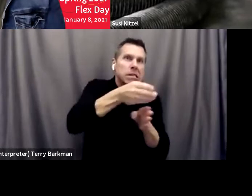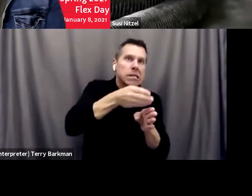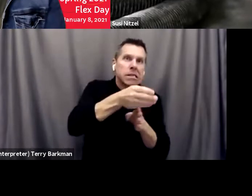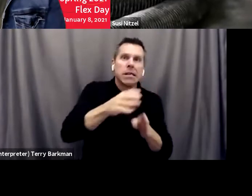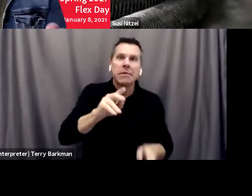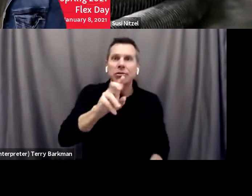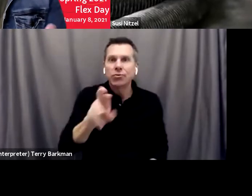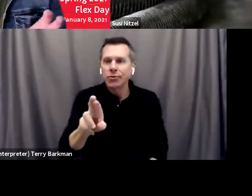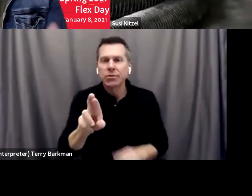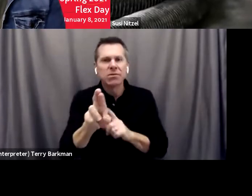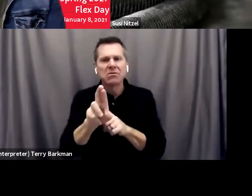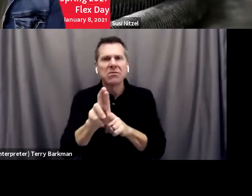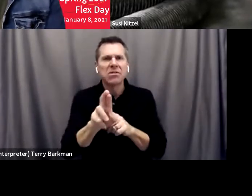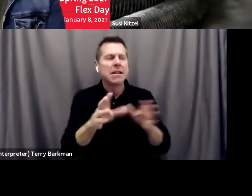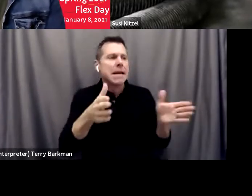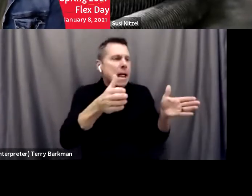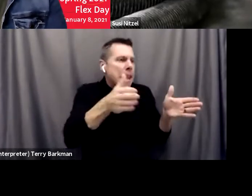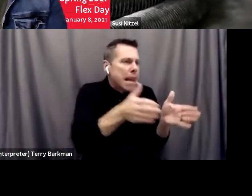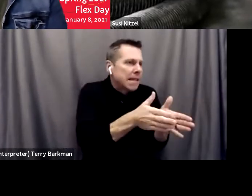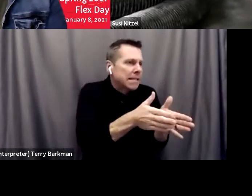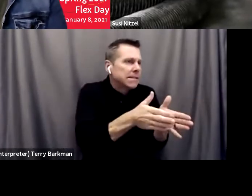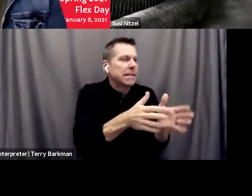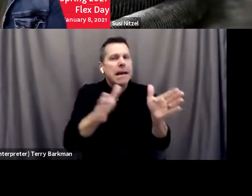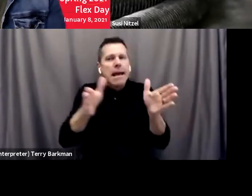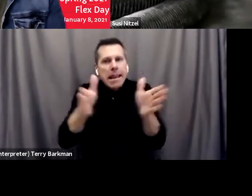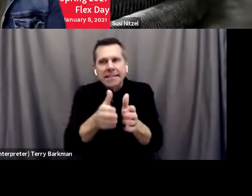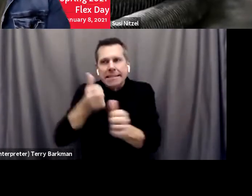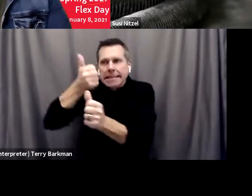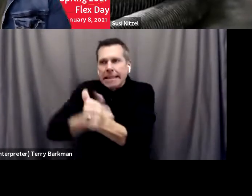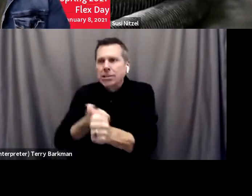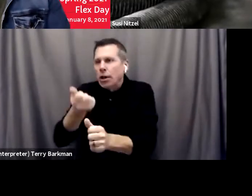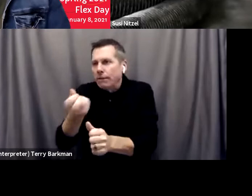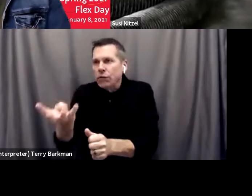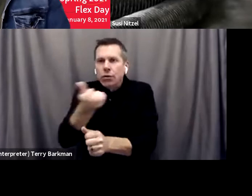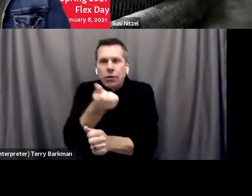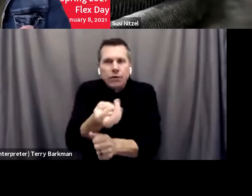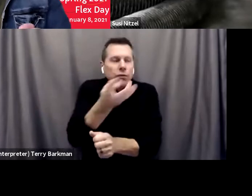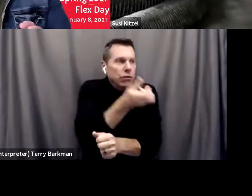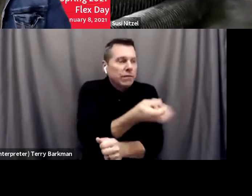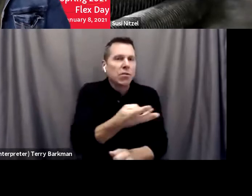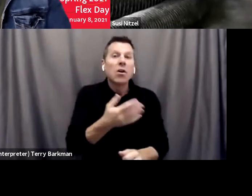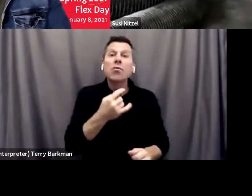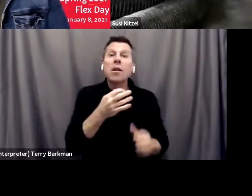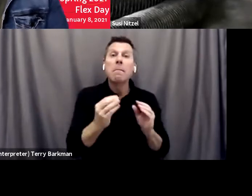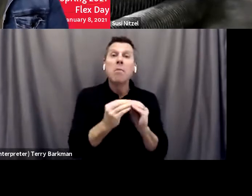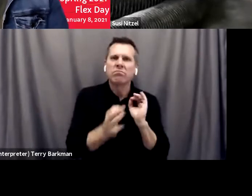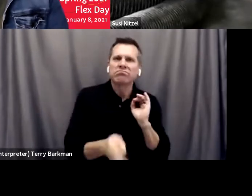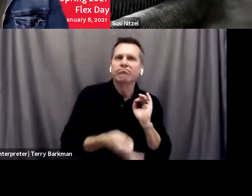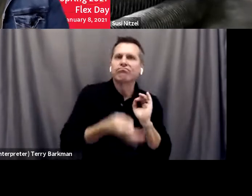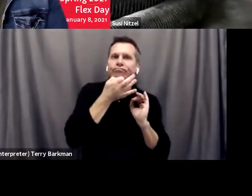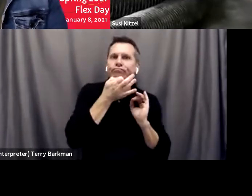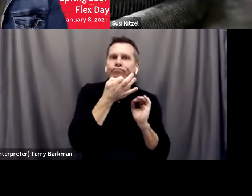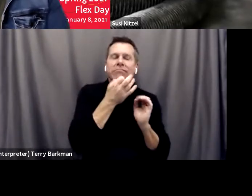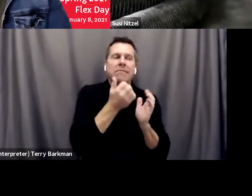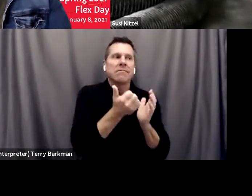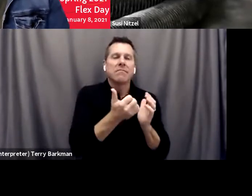can be really experts in those areas. So that we can help guide students to a, a better understanding of not only their career, but